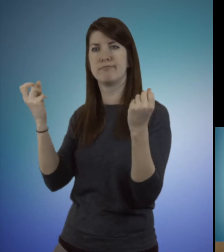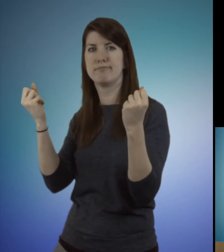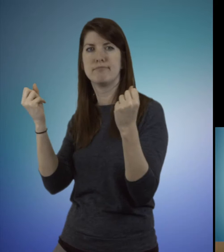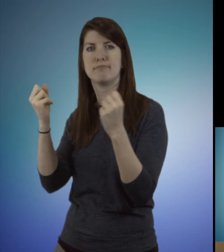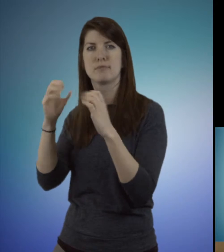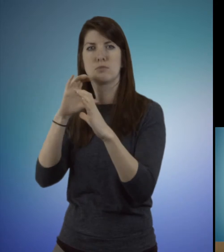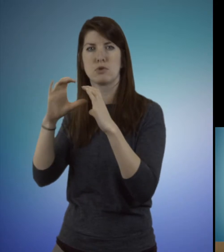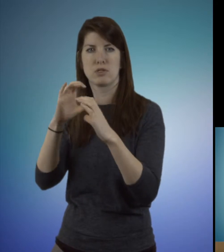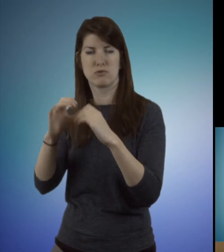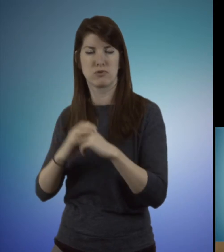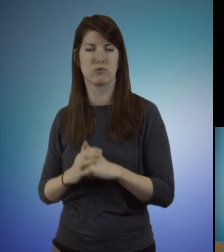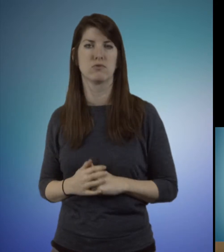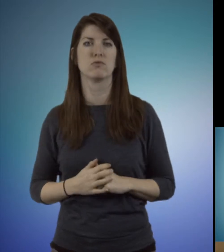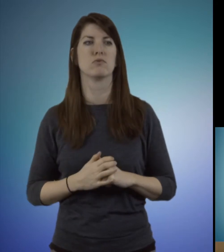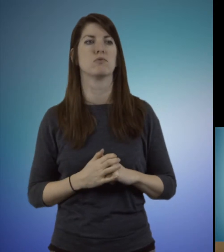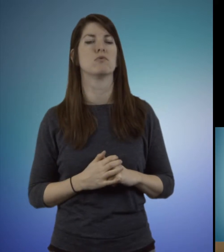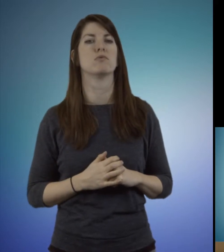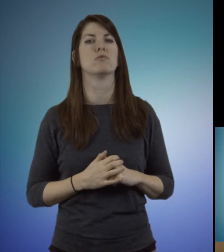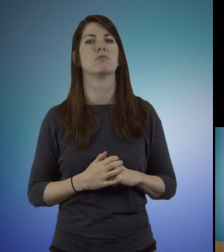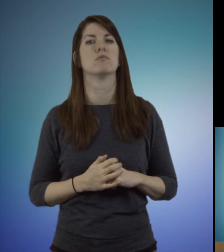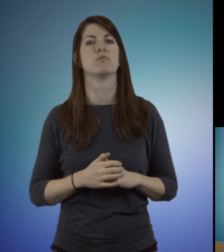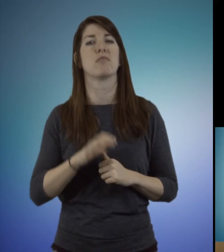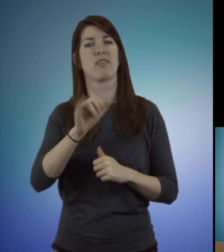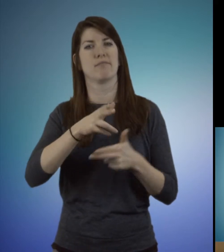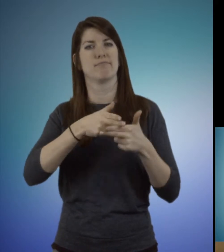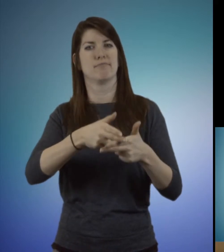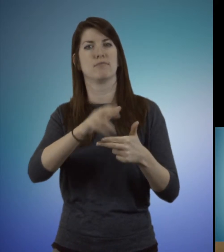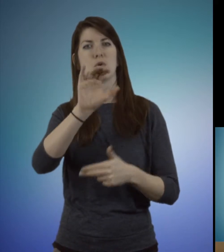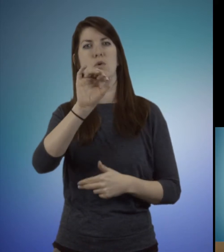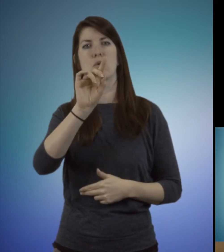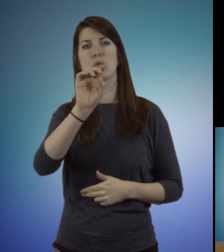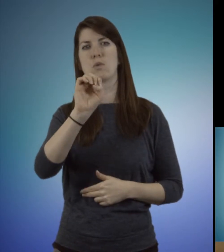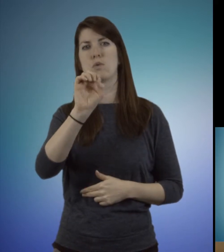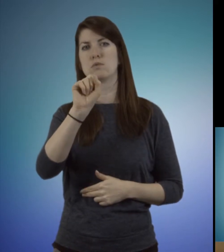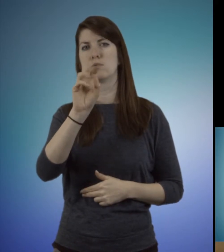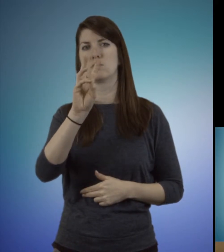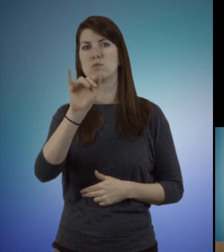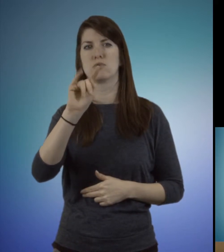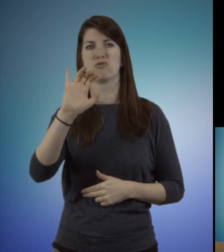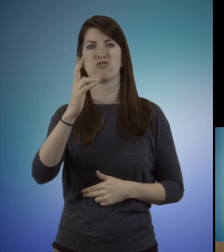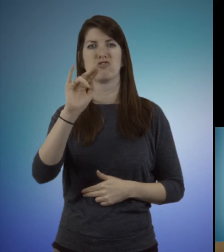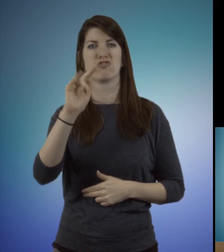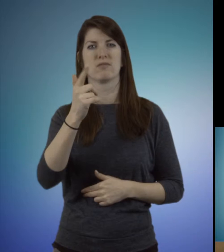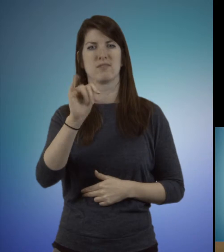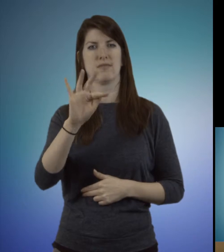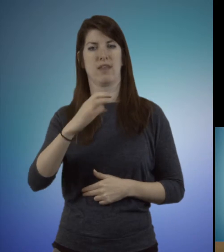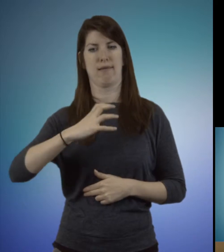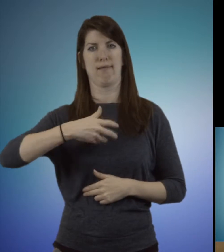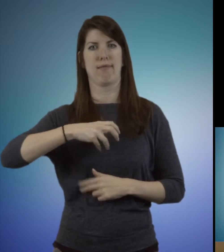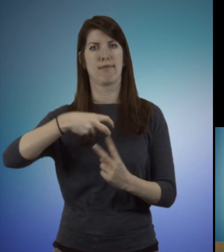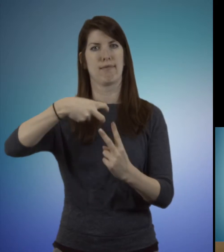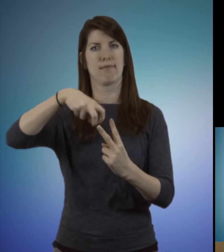into a manual or signed form of communication. So that is referred to as code switching, if a child can go between the two.